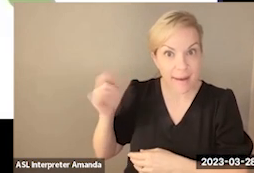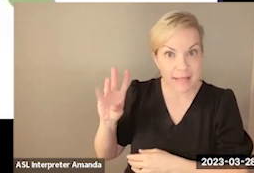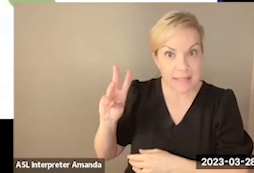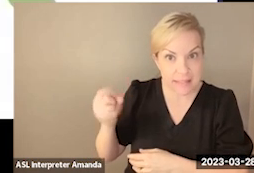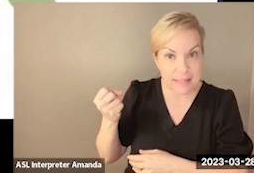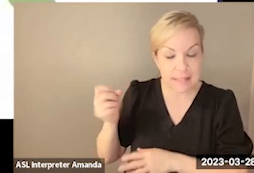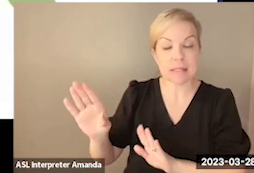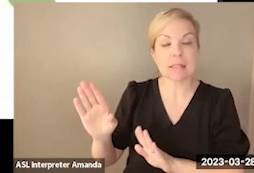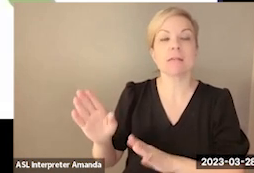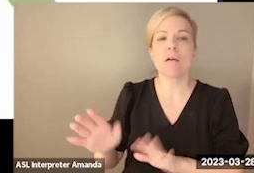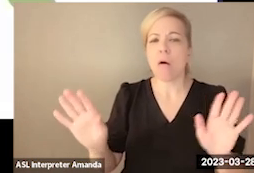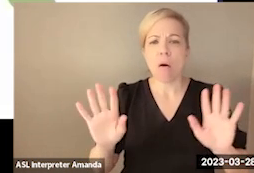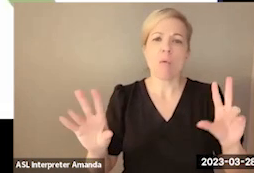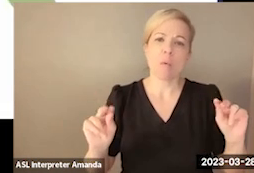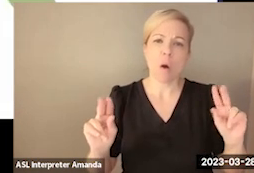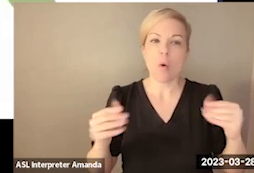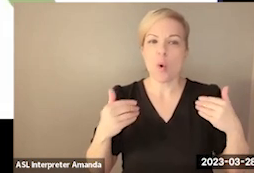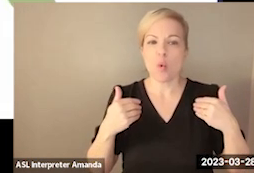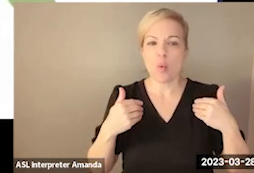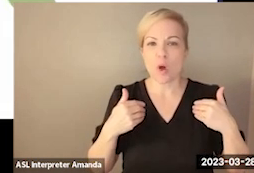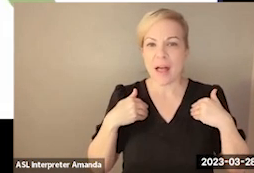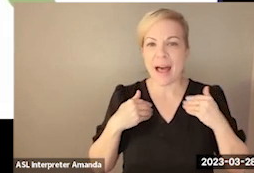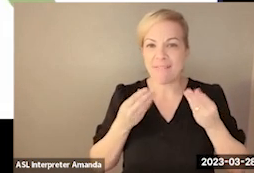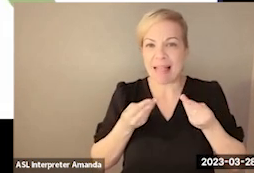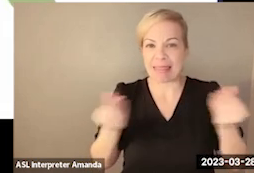Debbie Stine, Science & Technology Policy Academy: We've instead have a land Grant University in every State.